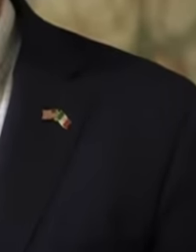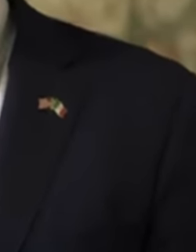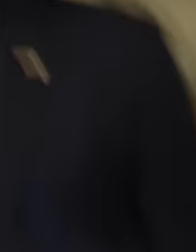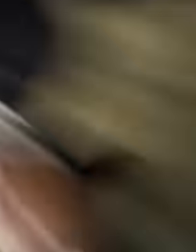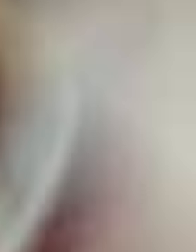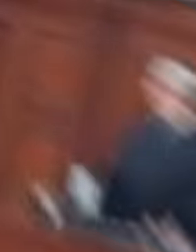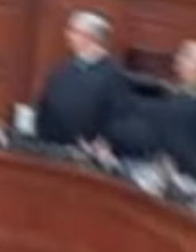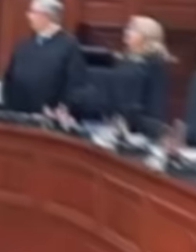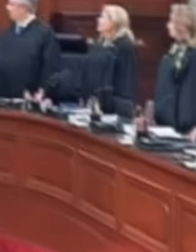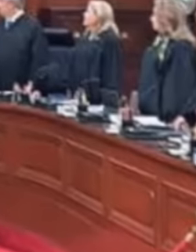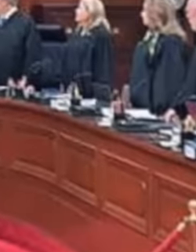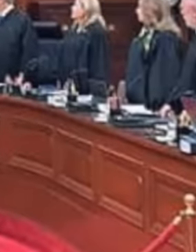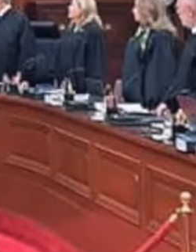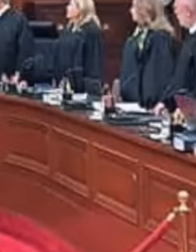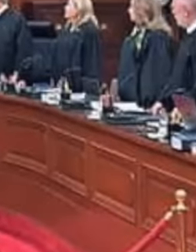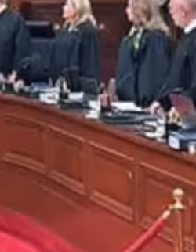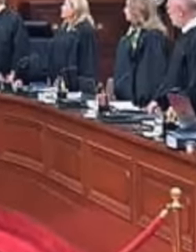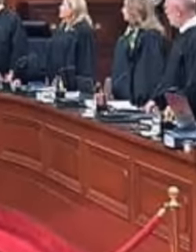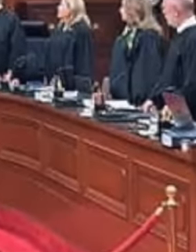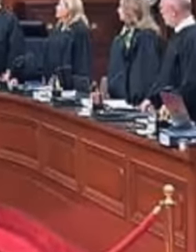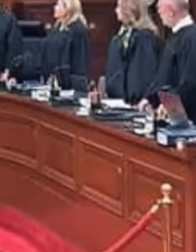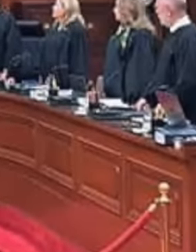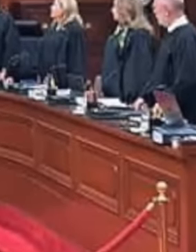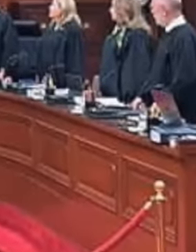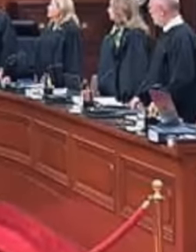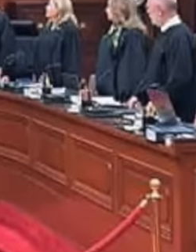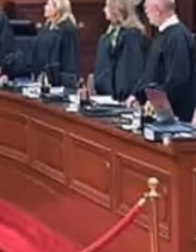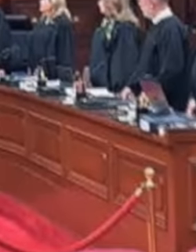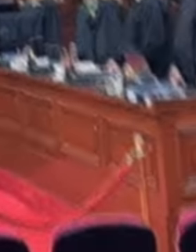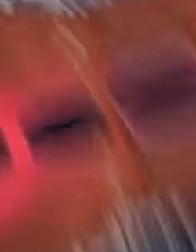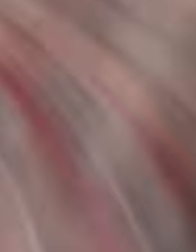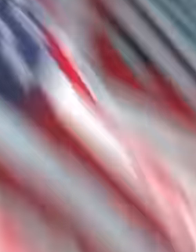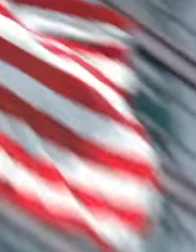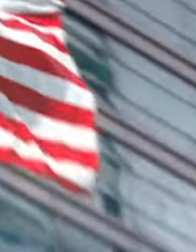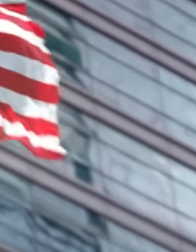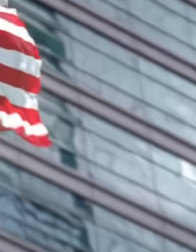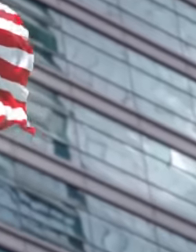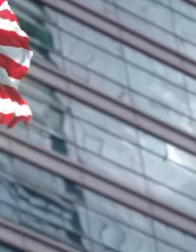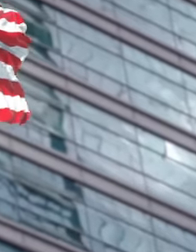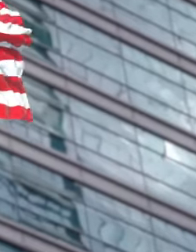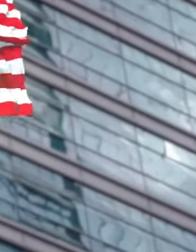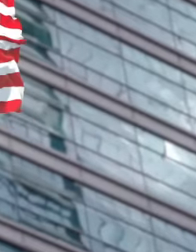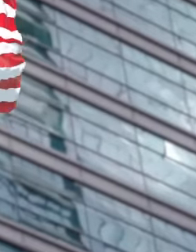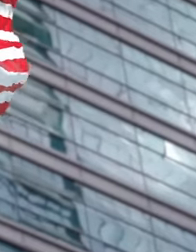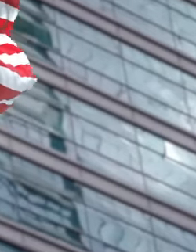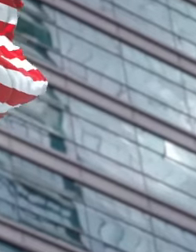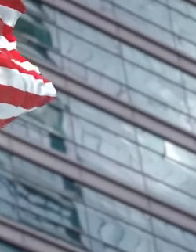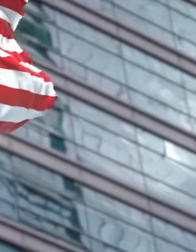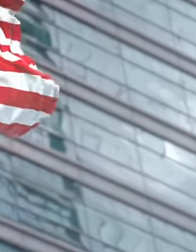negative impacts that the reform could have on democracy and the commercial relationship